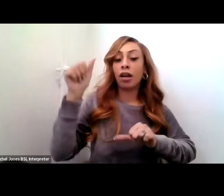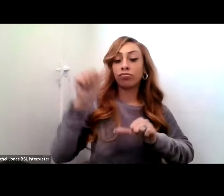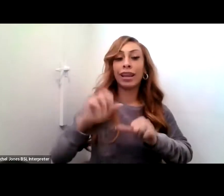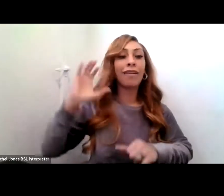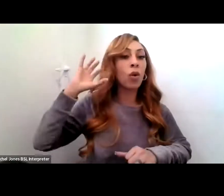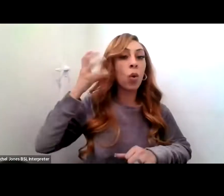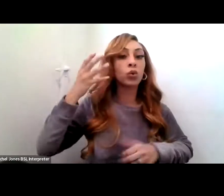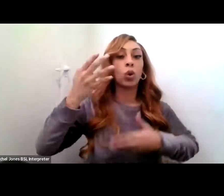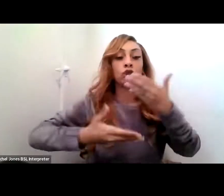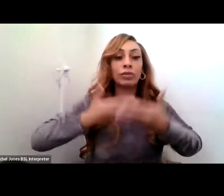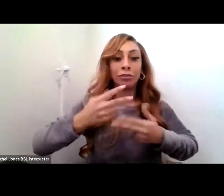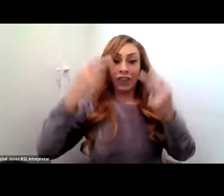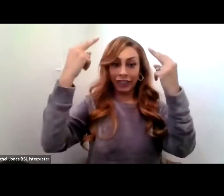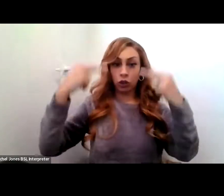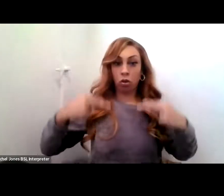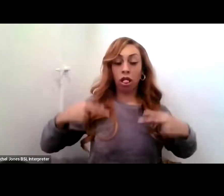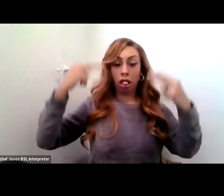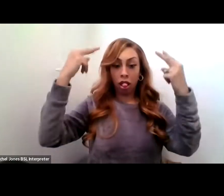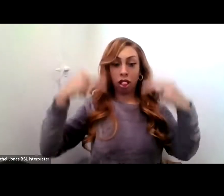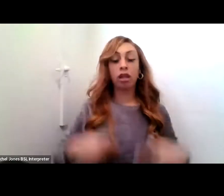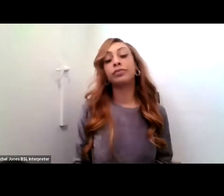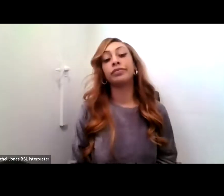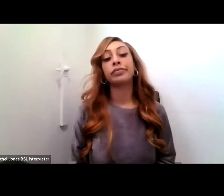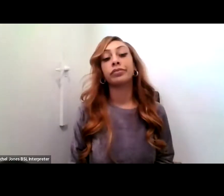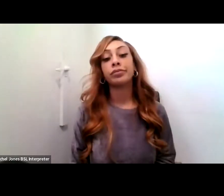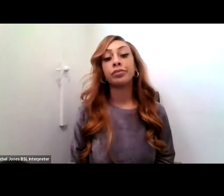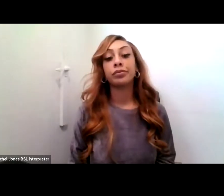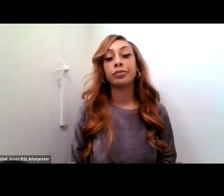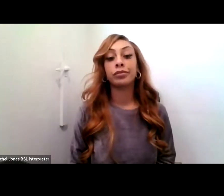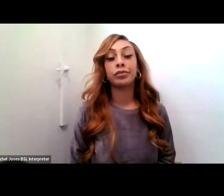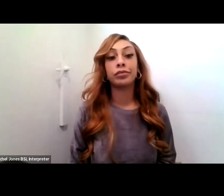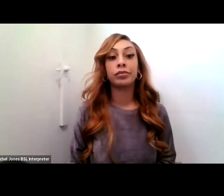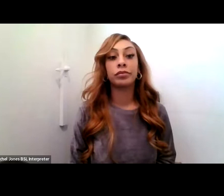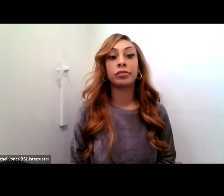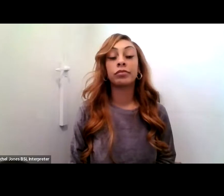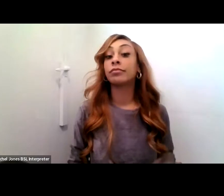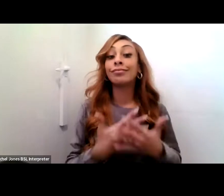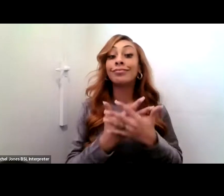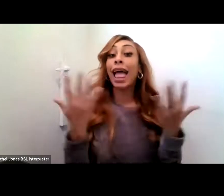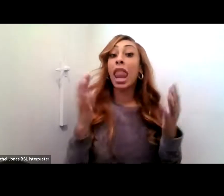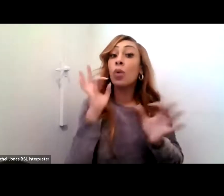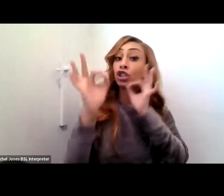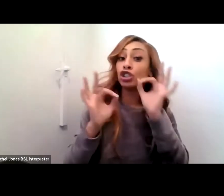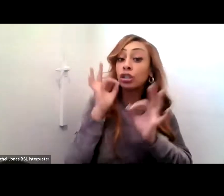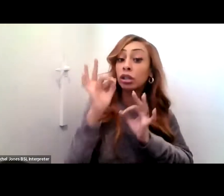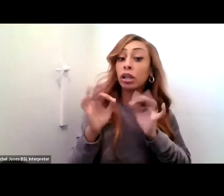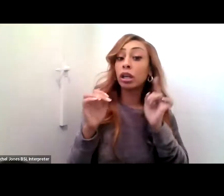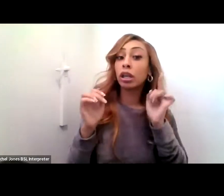and any visual content that they might be sharing. And in terms of any questions that you've got, again,